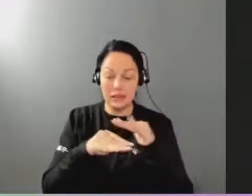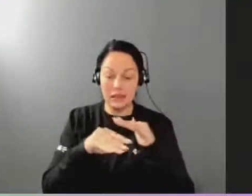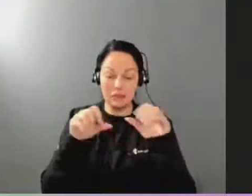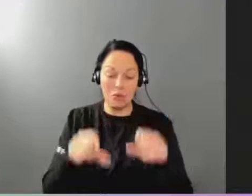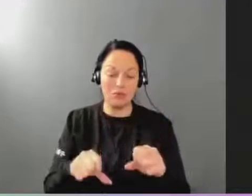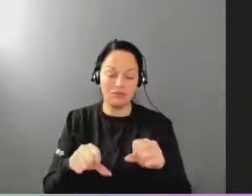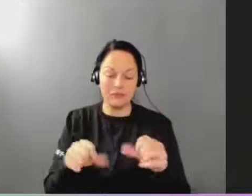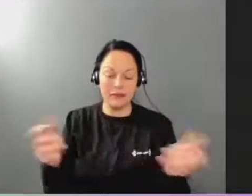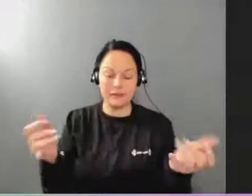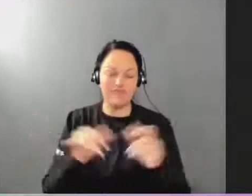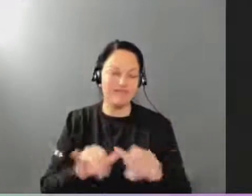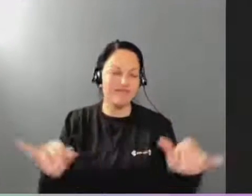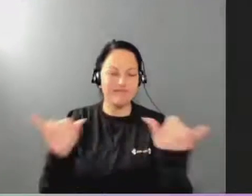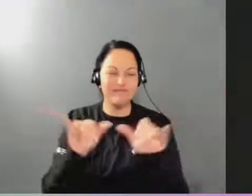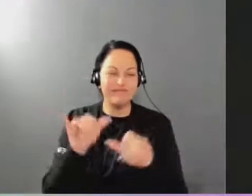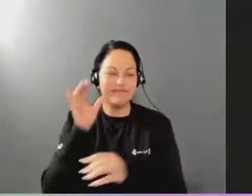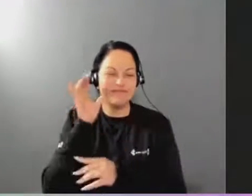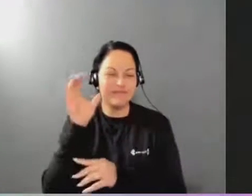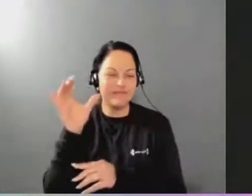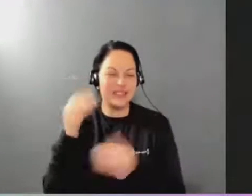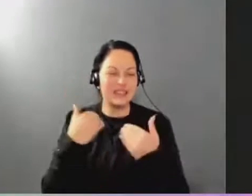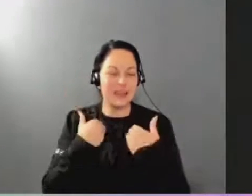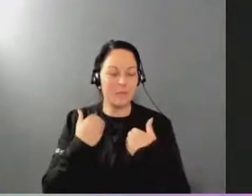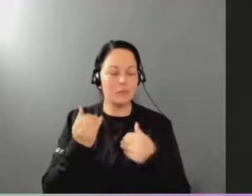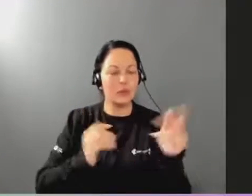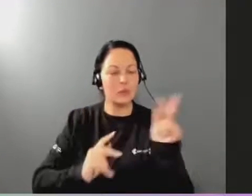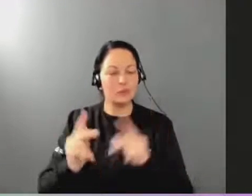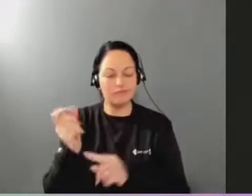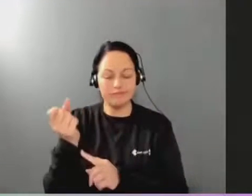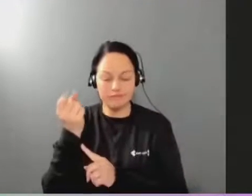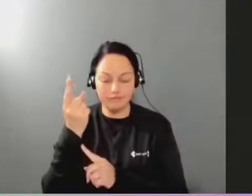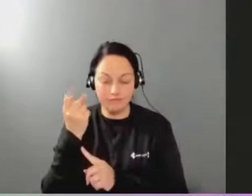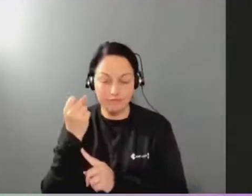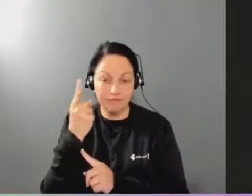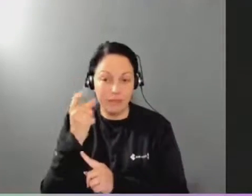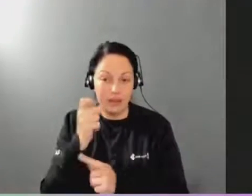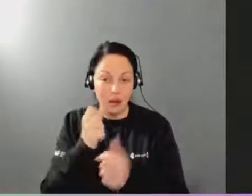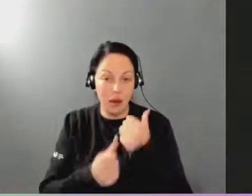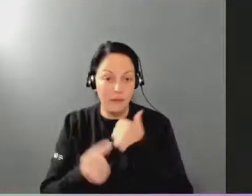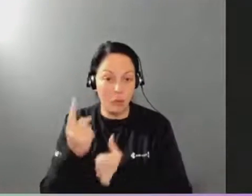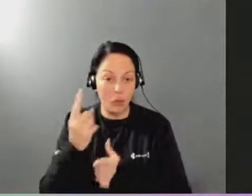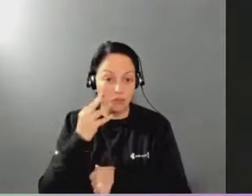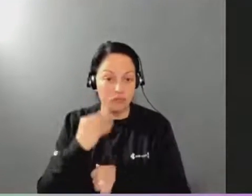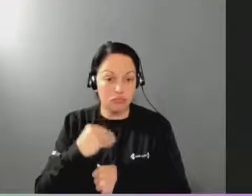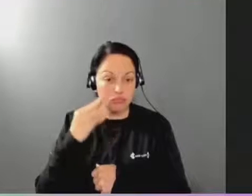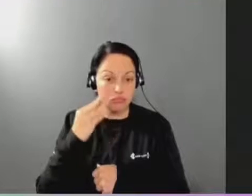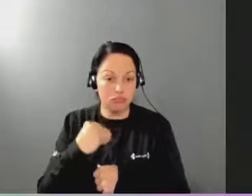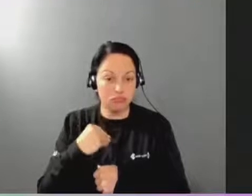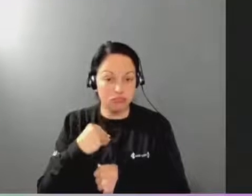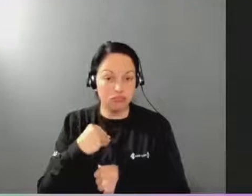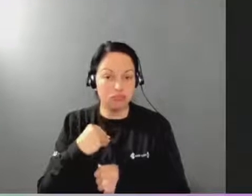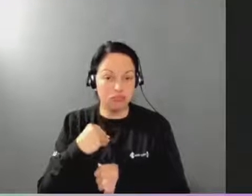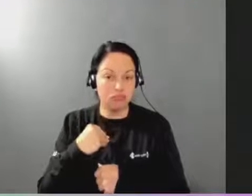inclusive speaking is important, up making a website more accessible, it's the same battle, really. It's about